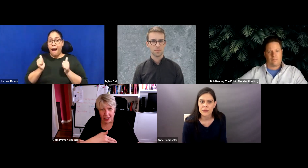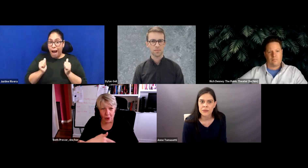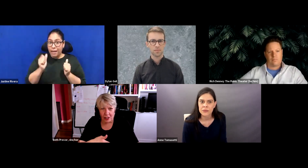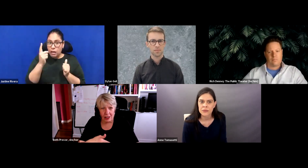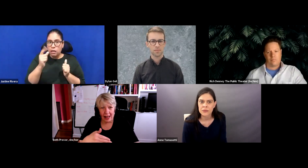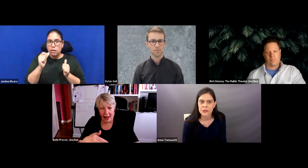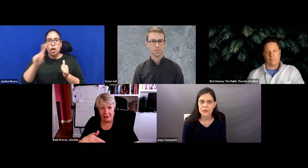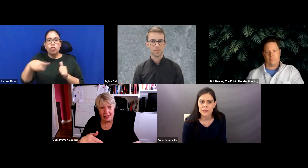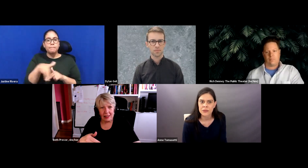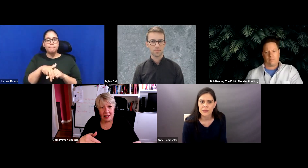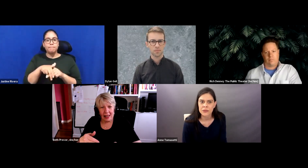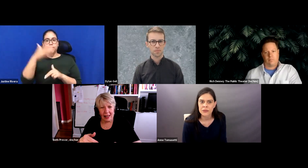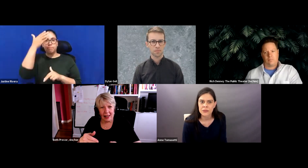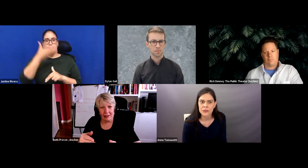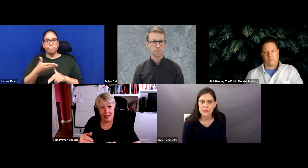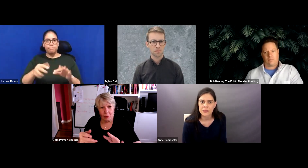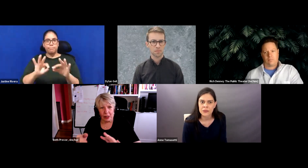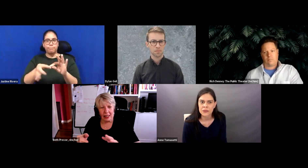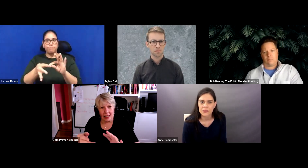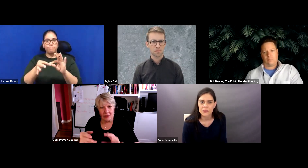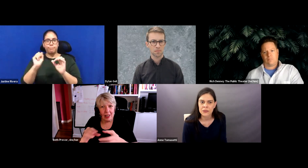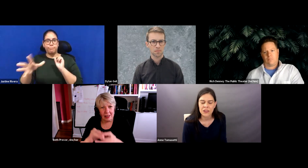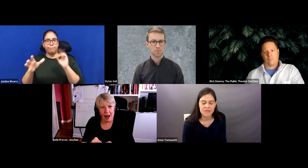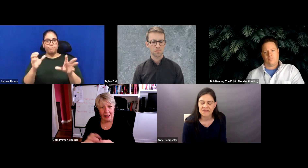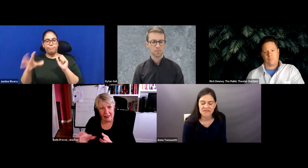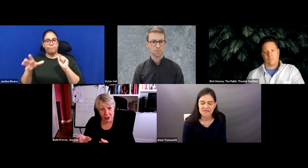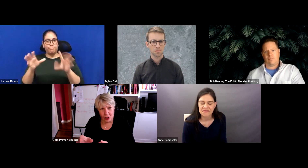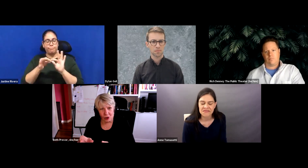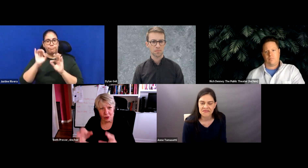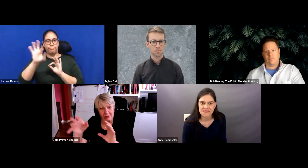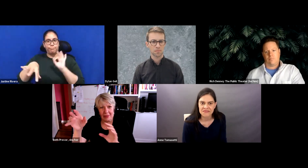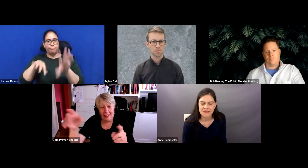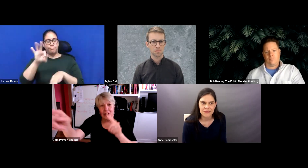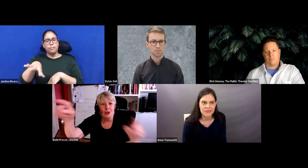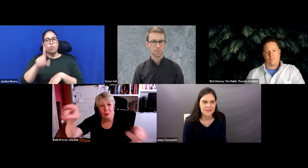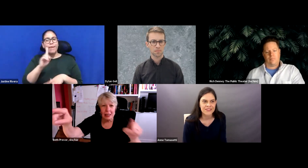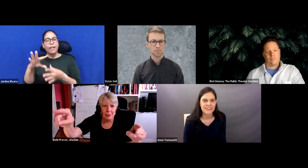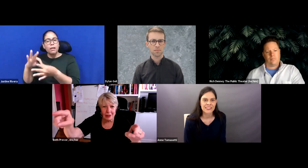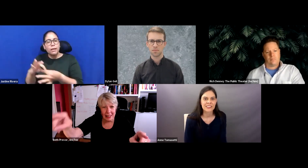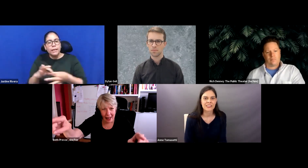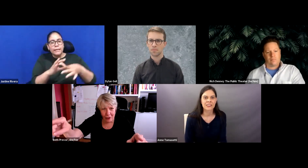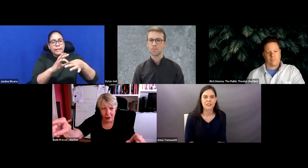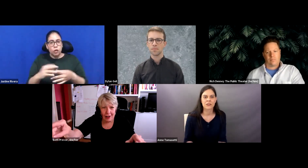expression, and really kind of tying the two people together.